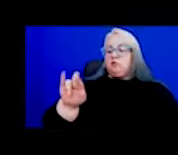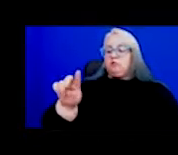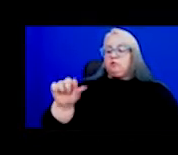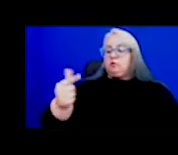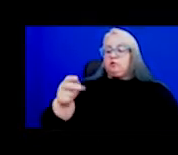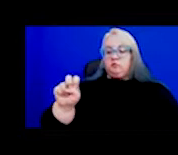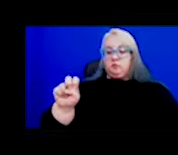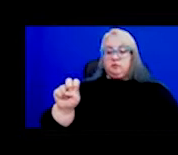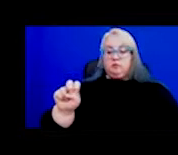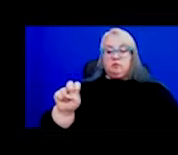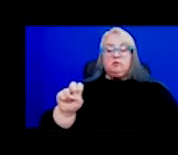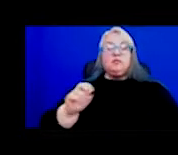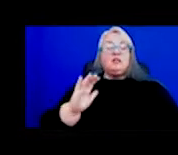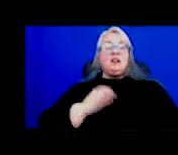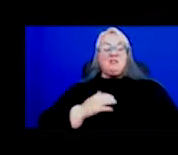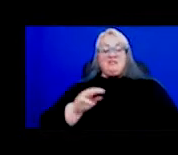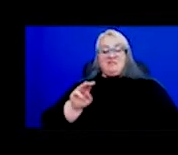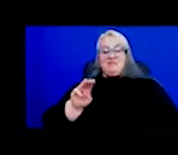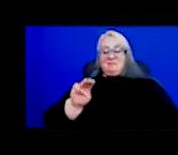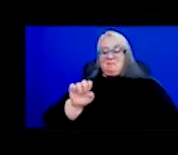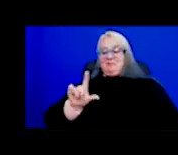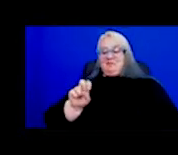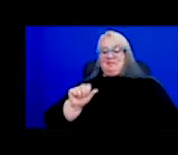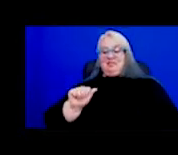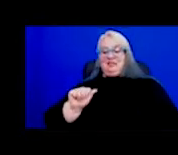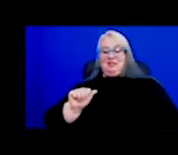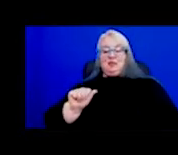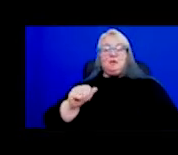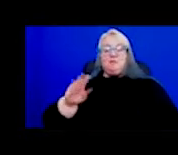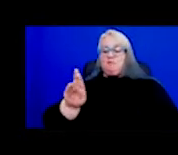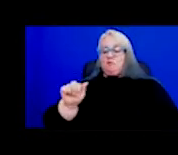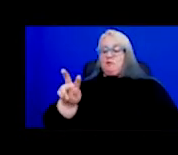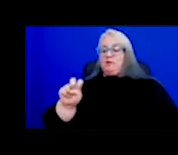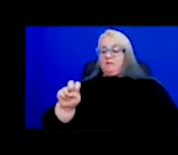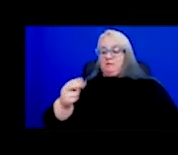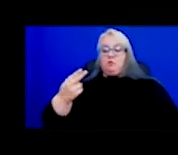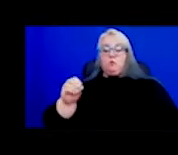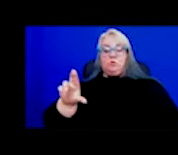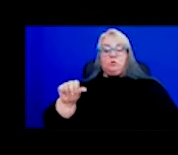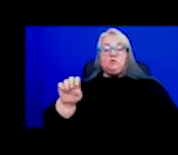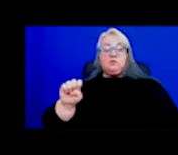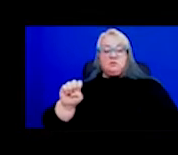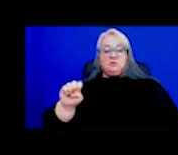who's very well known in the historical trauma literature and she's a cousin and we've